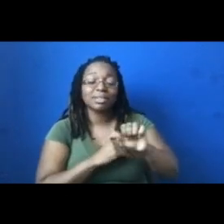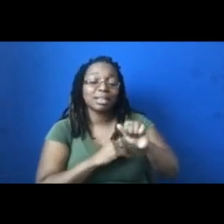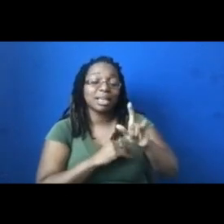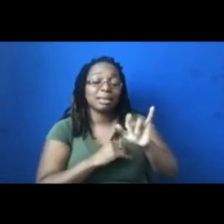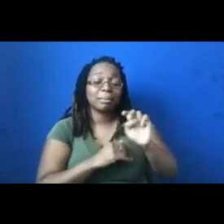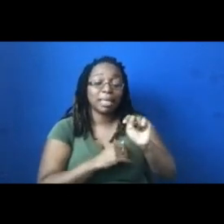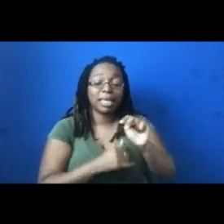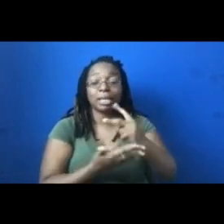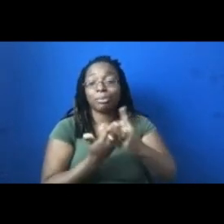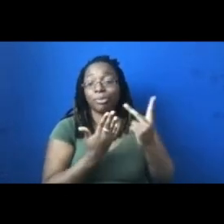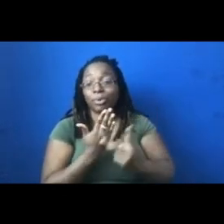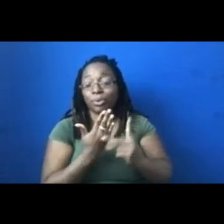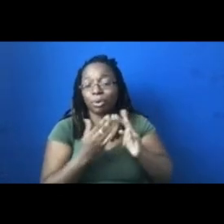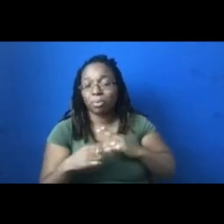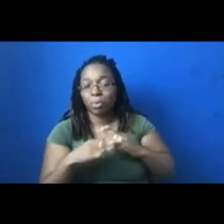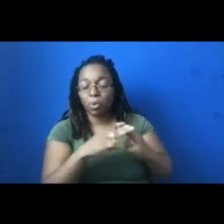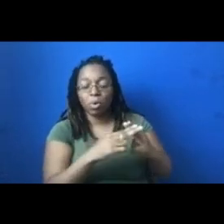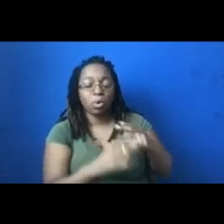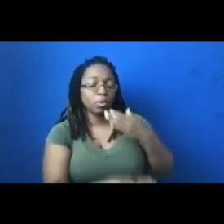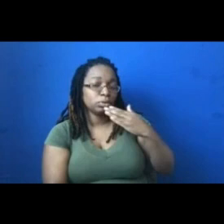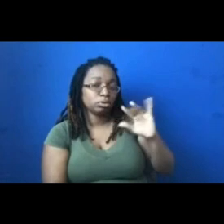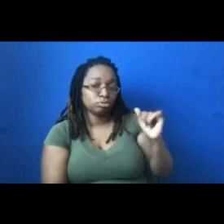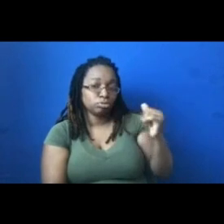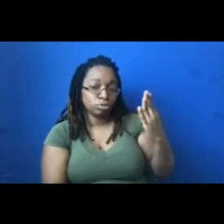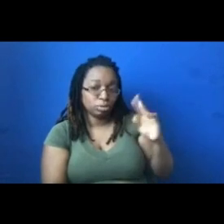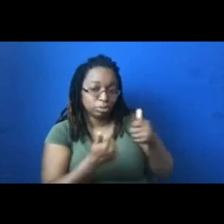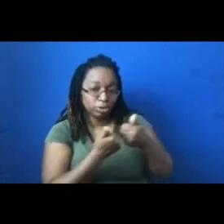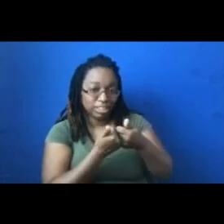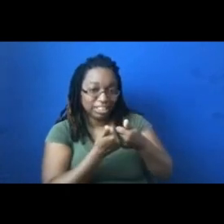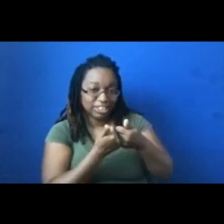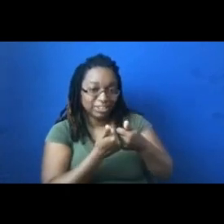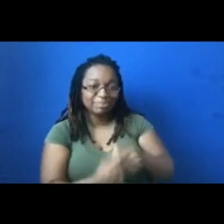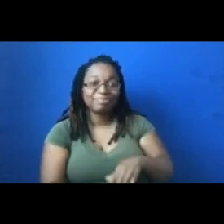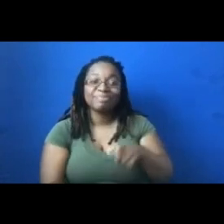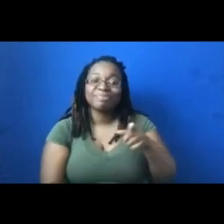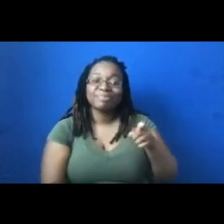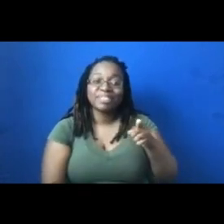challenge. The NOAA Climate Program Office for whom I work